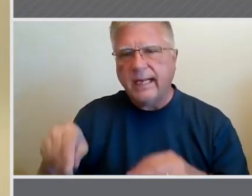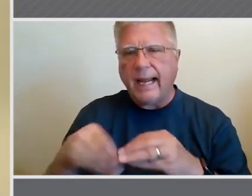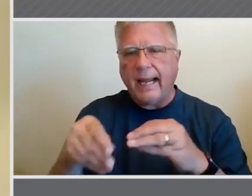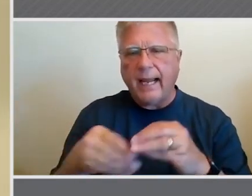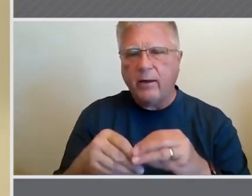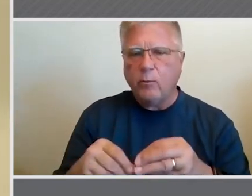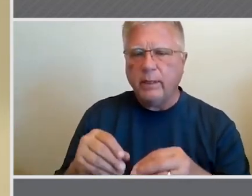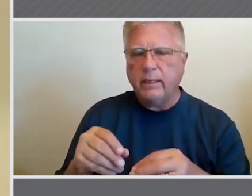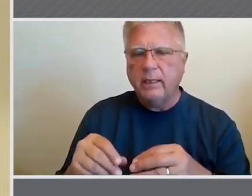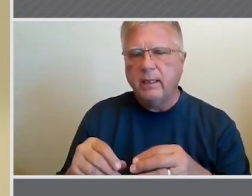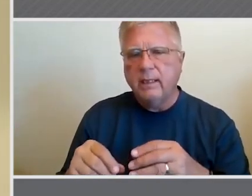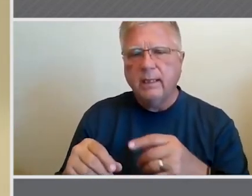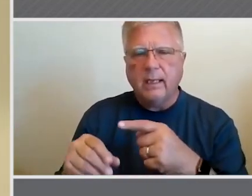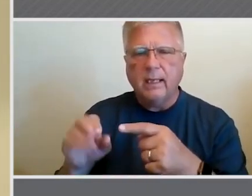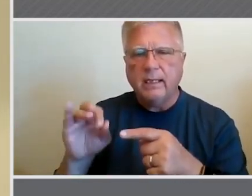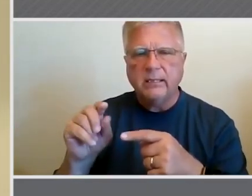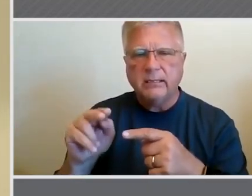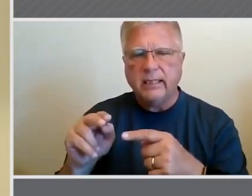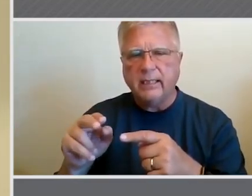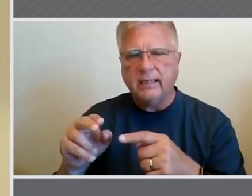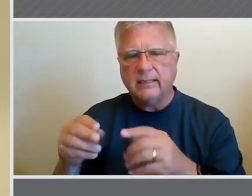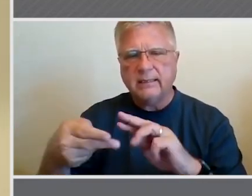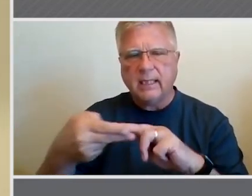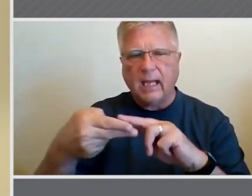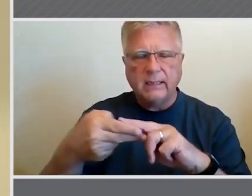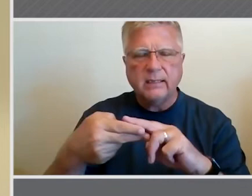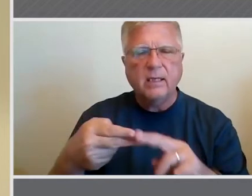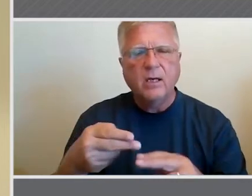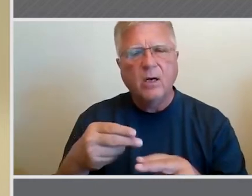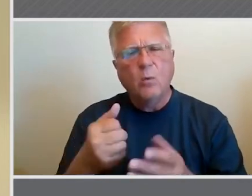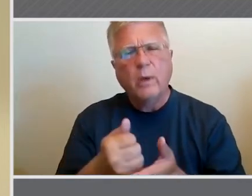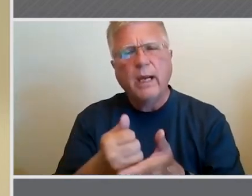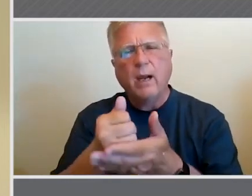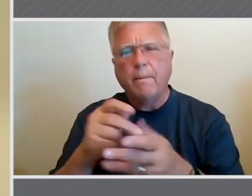here we helping I you know I we help folks across our city I mean the vast majority of